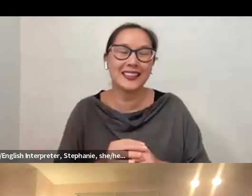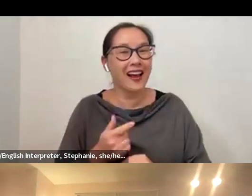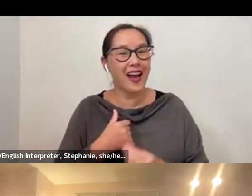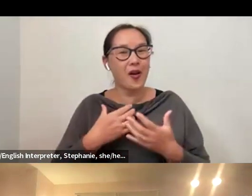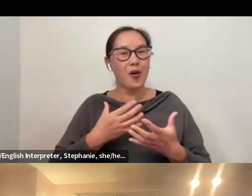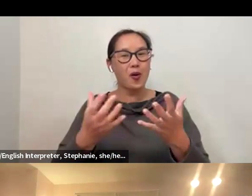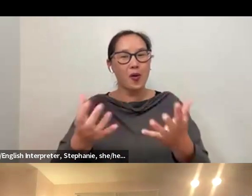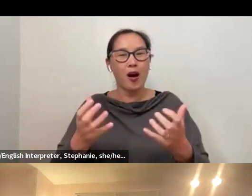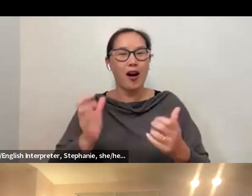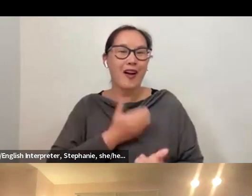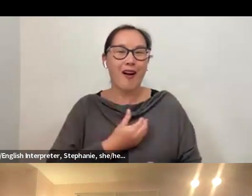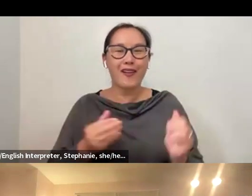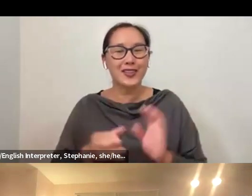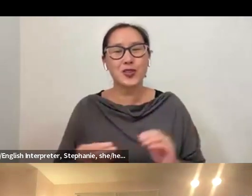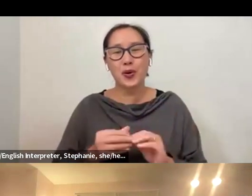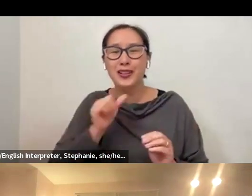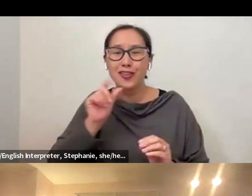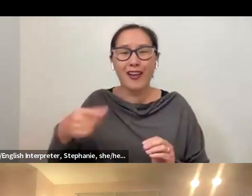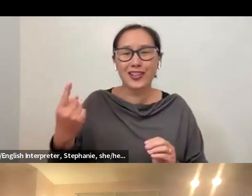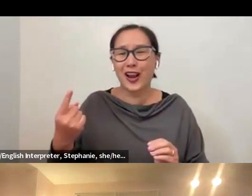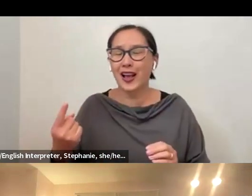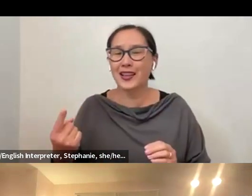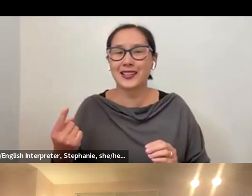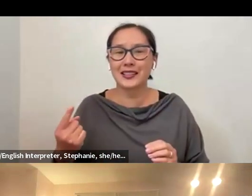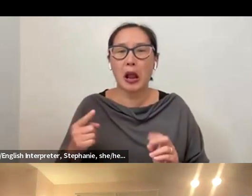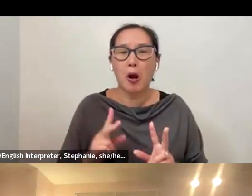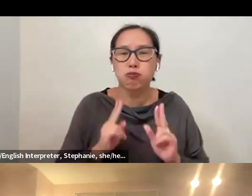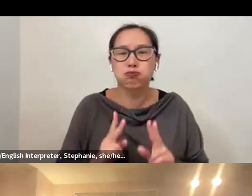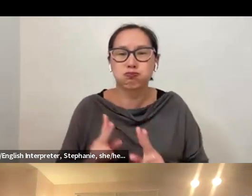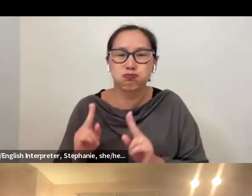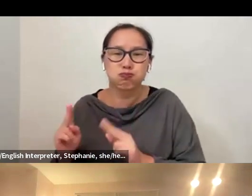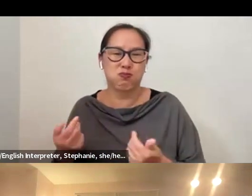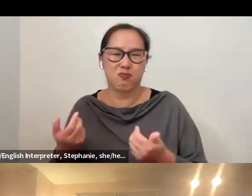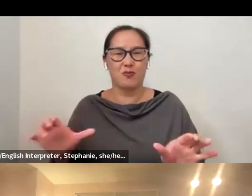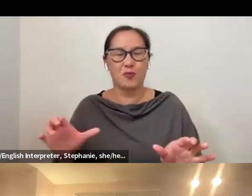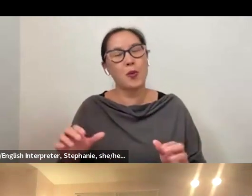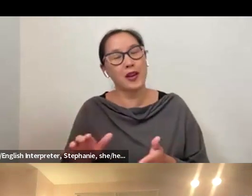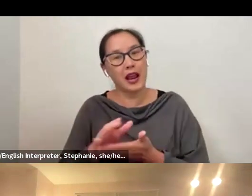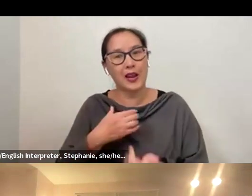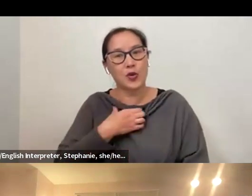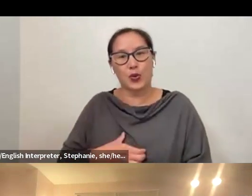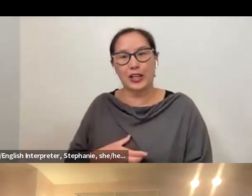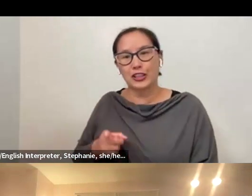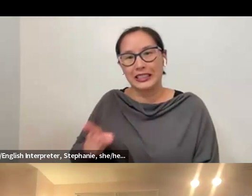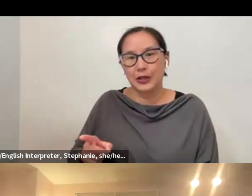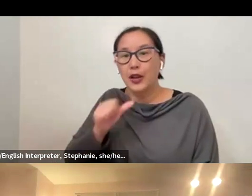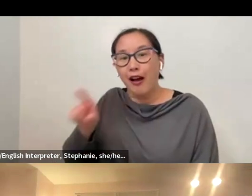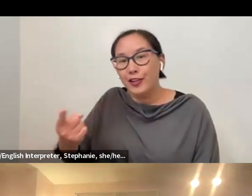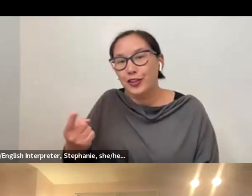to not be just condensed into snippets. Right? I would like him to not just be a supporting character for,